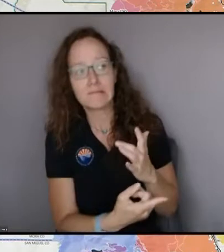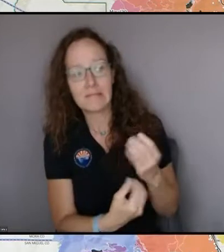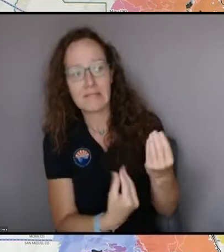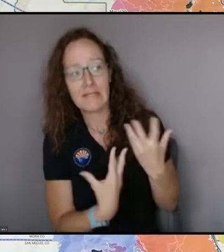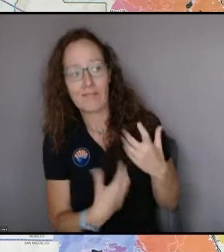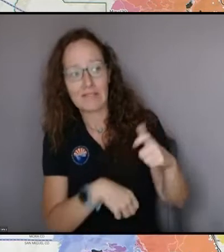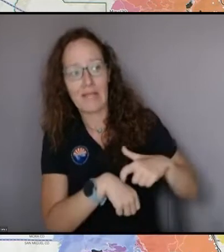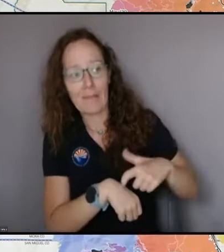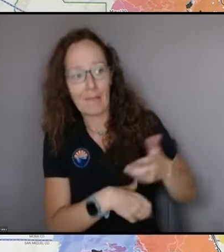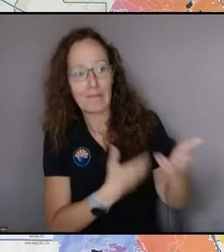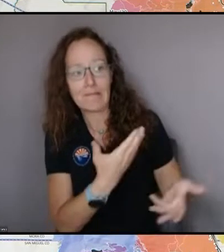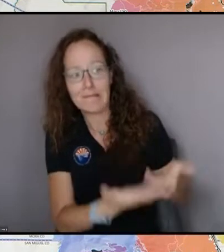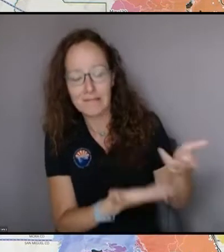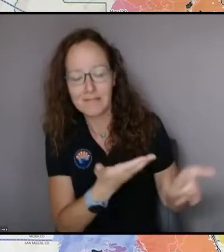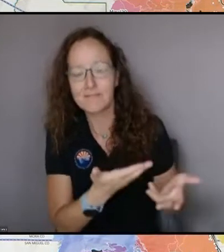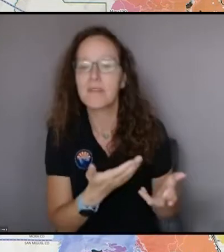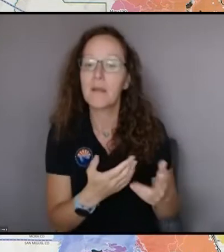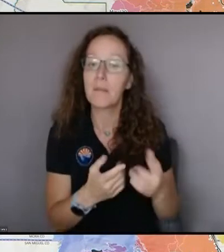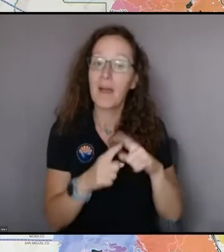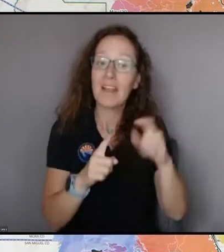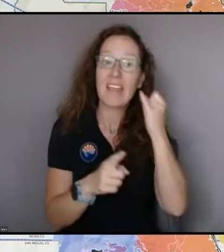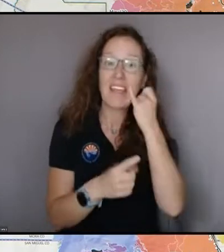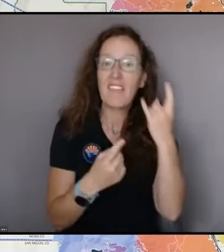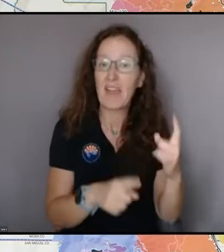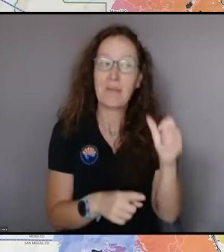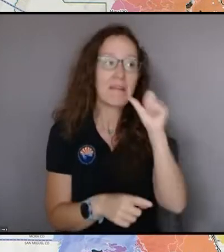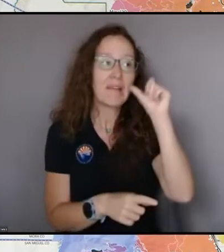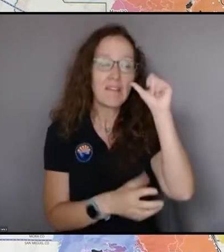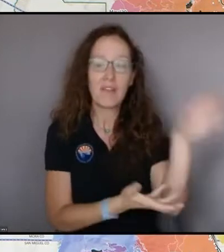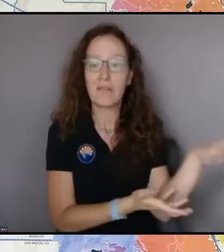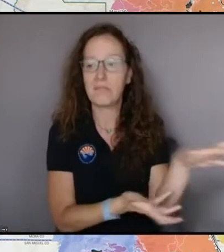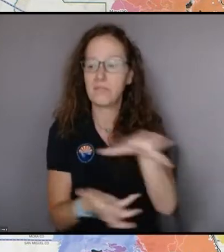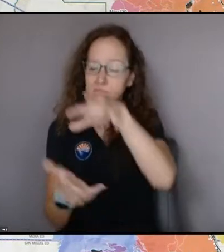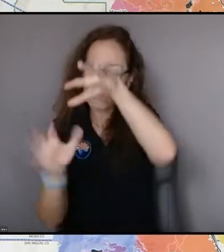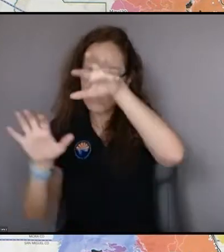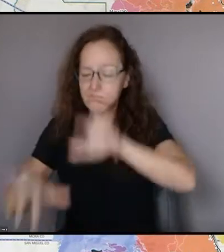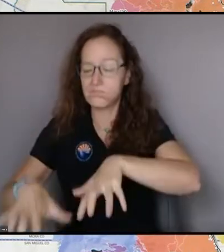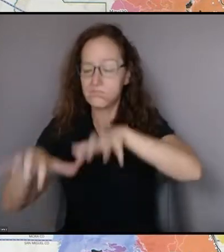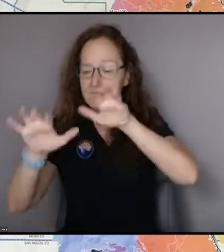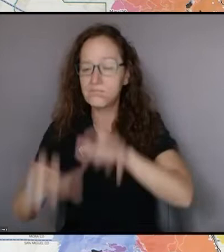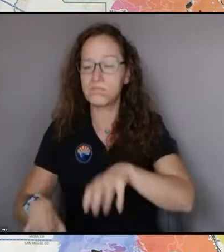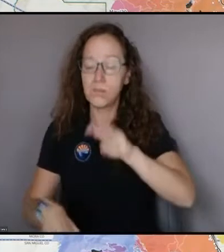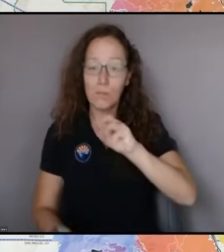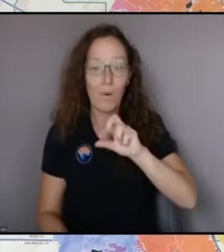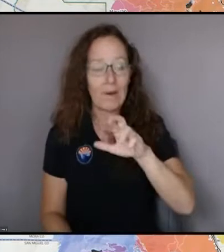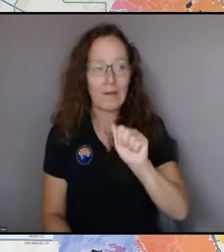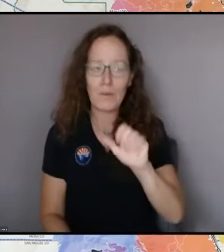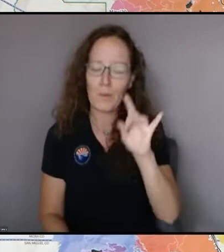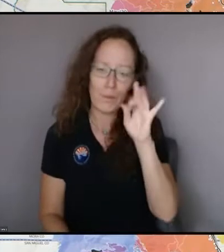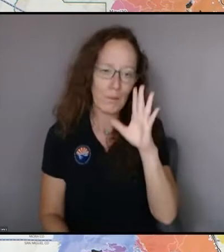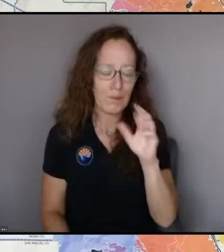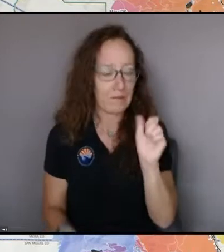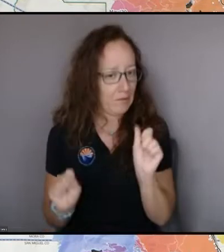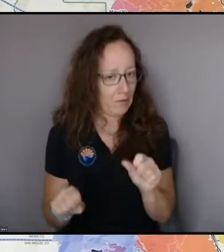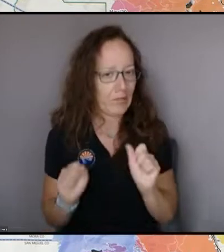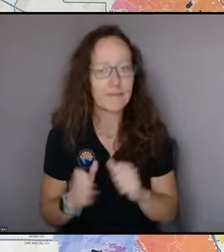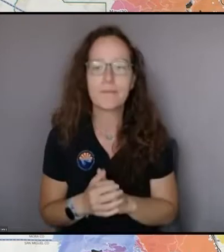have fallen on Mora. So what we do after we build our plan like we talked about our P-A-C-E plan, and making our